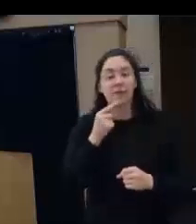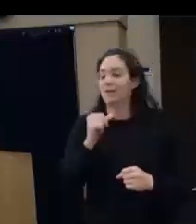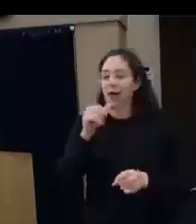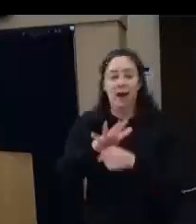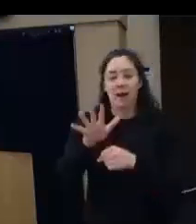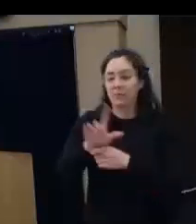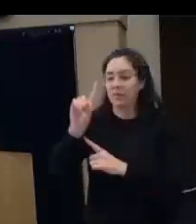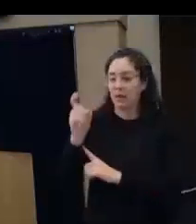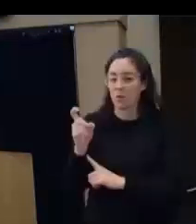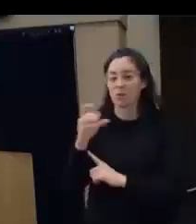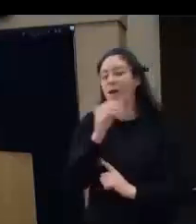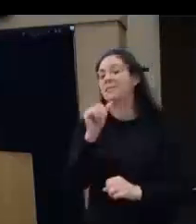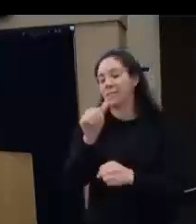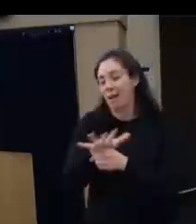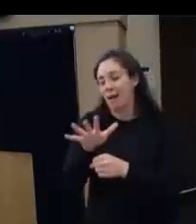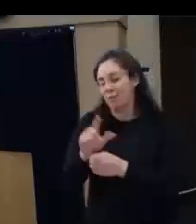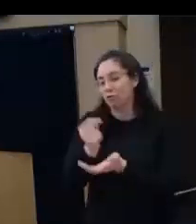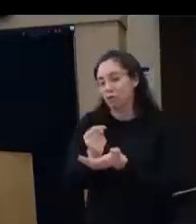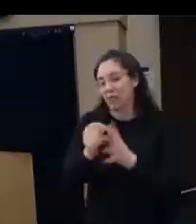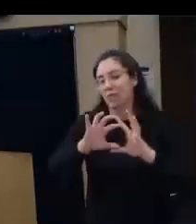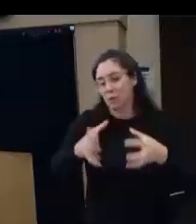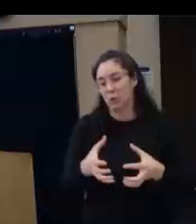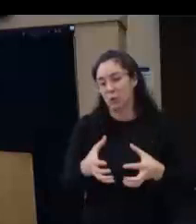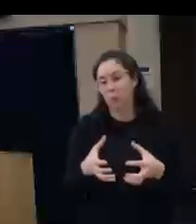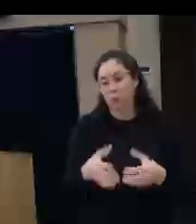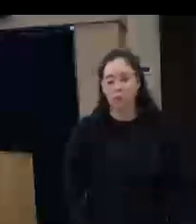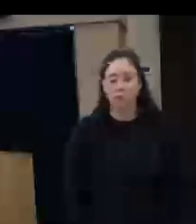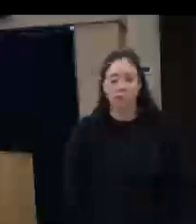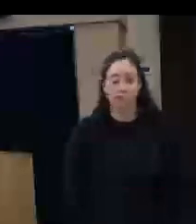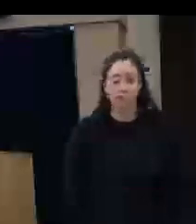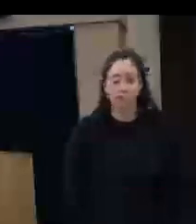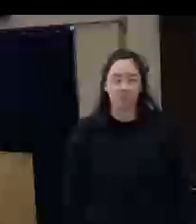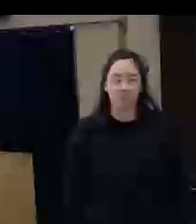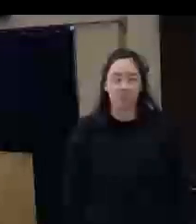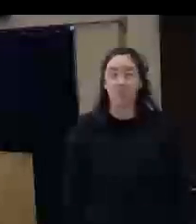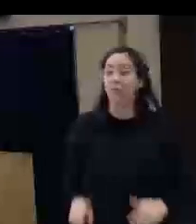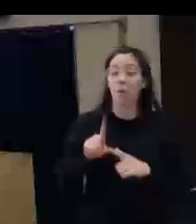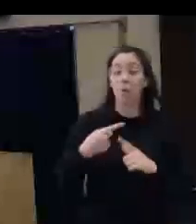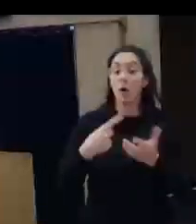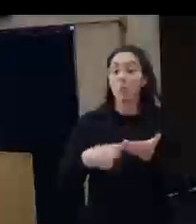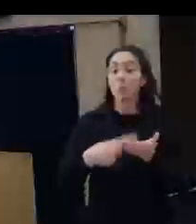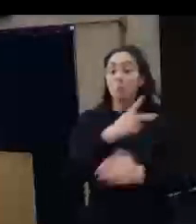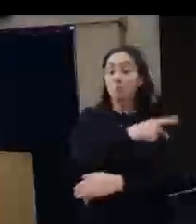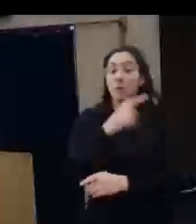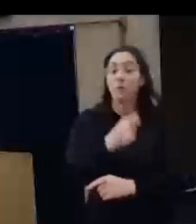and certainly undertreated in this patient group when we talk about patients with single ventrical